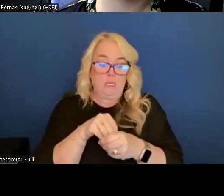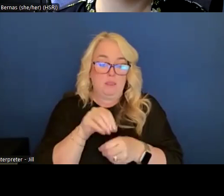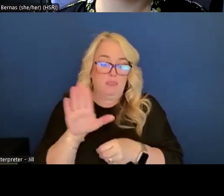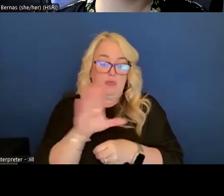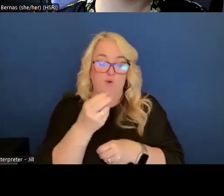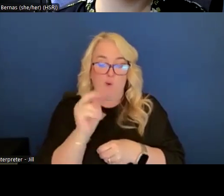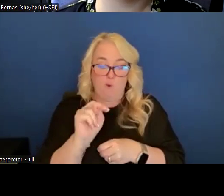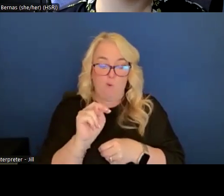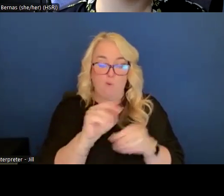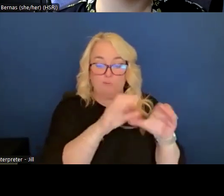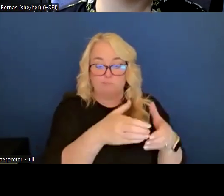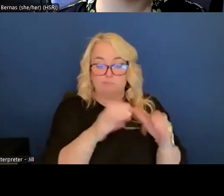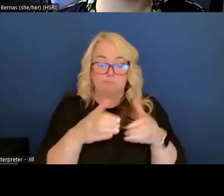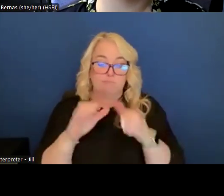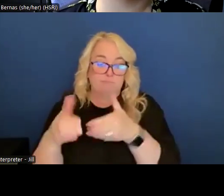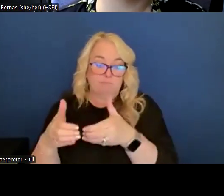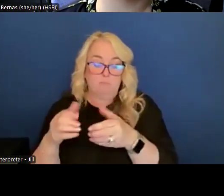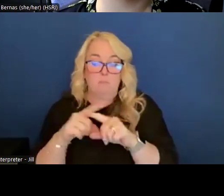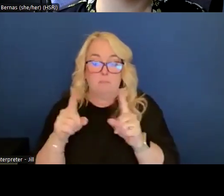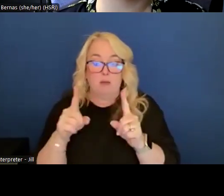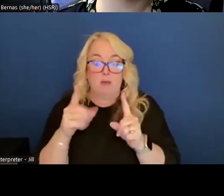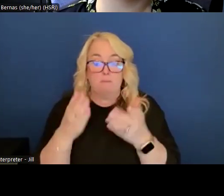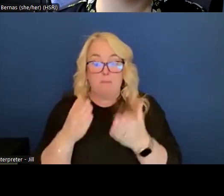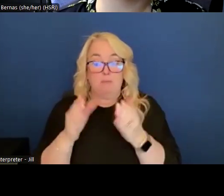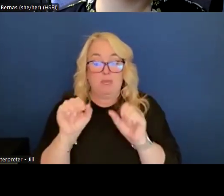so they might be able to help you target what comments would